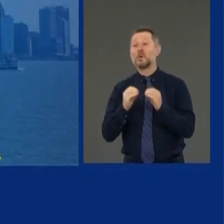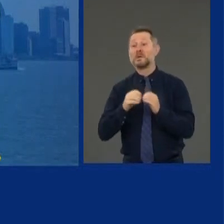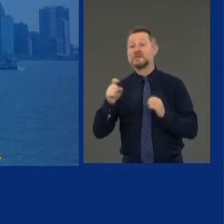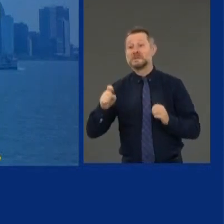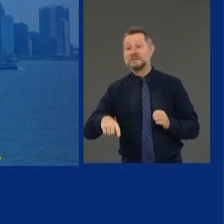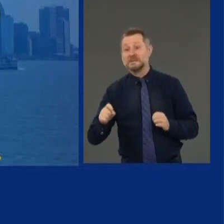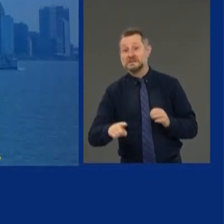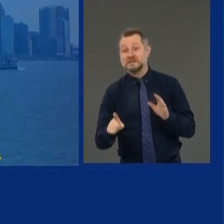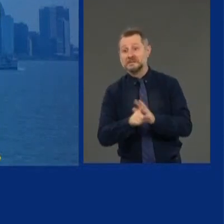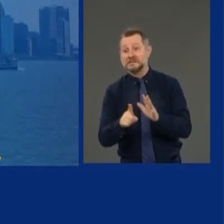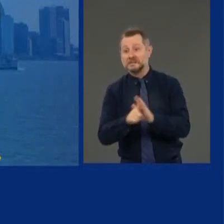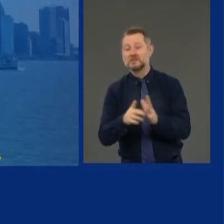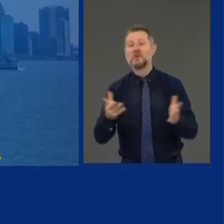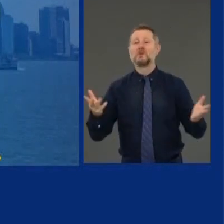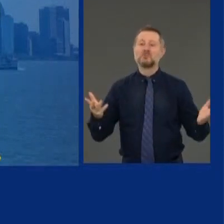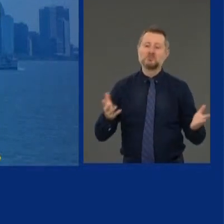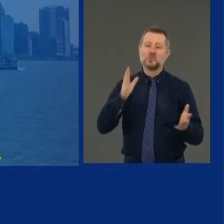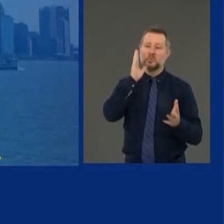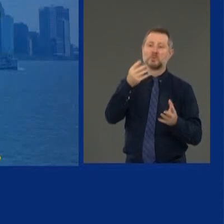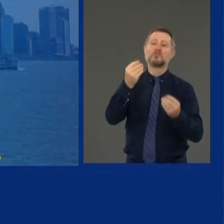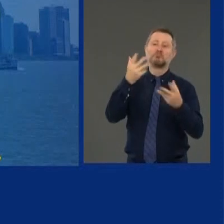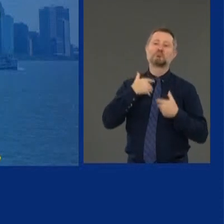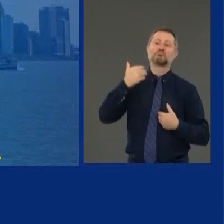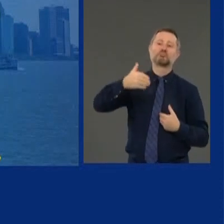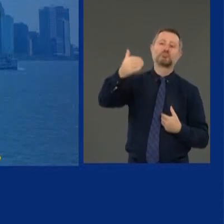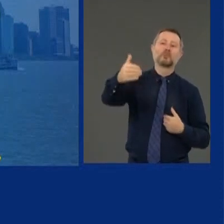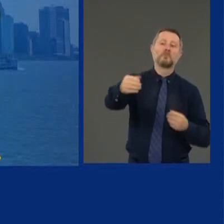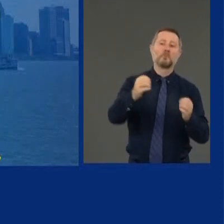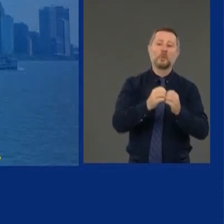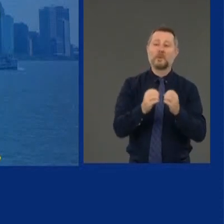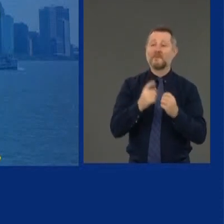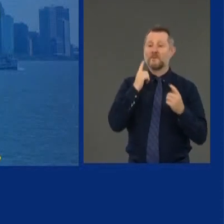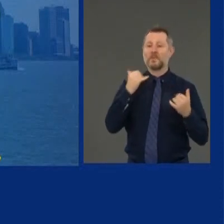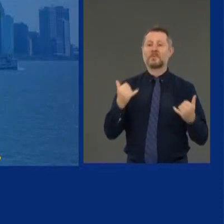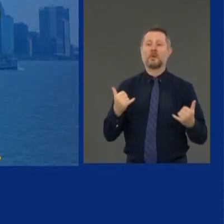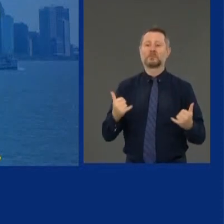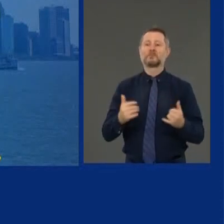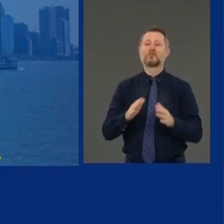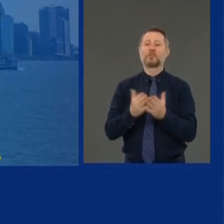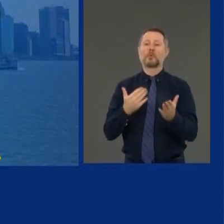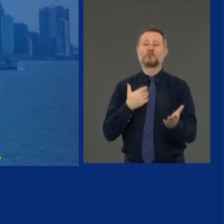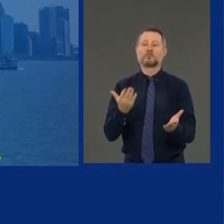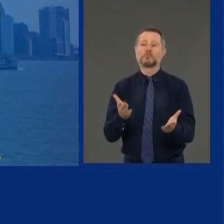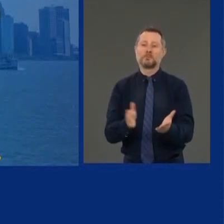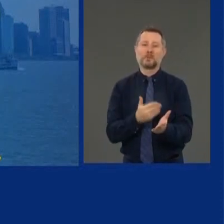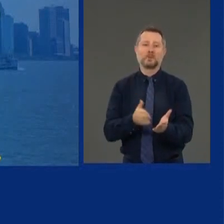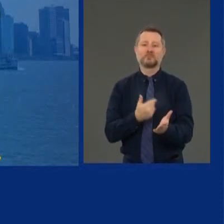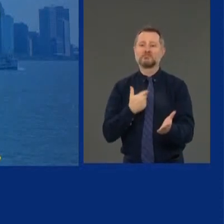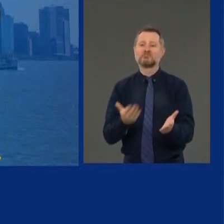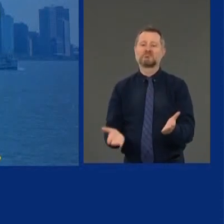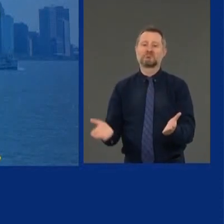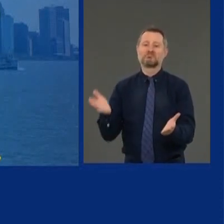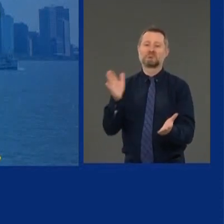THEN WE'LL DO BRIEFINGS AS NECESSARY. I'M SURE THEY WILL OFTEN BE